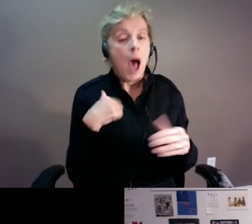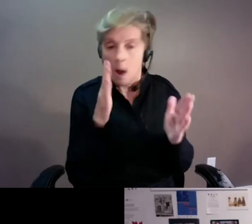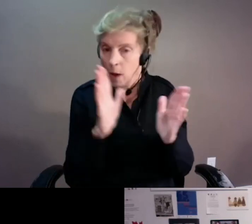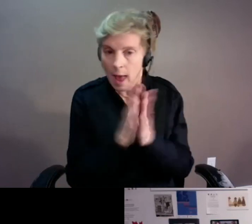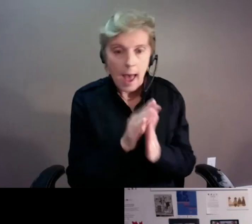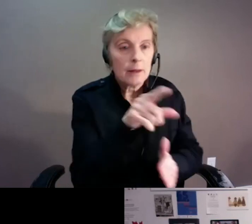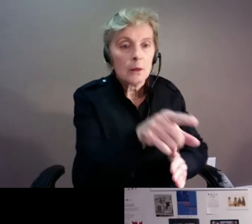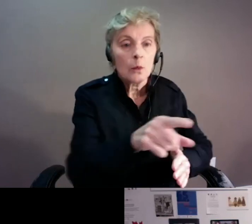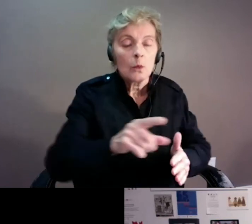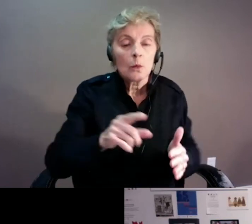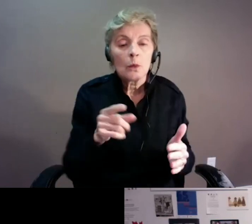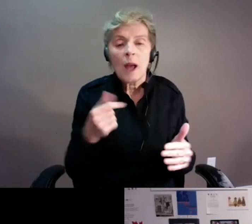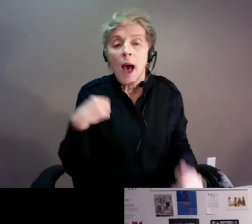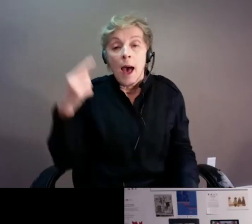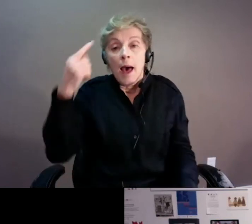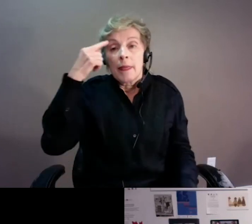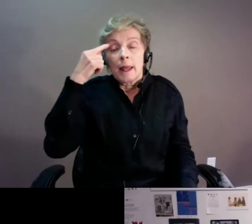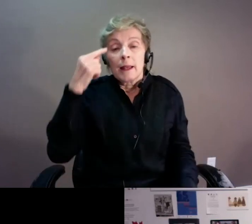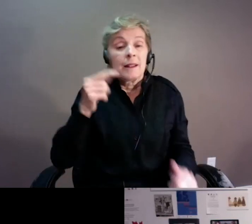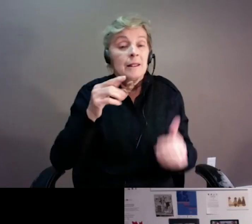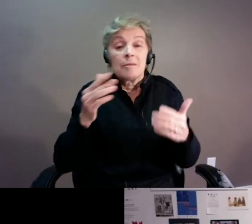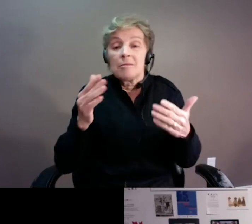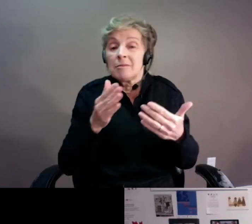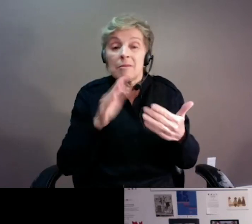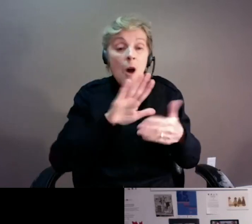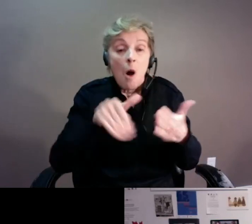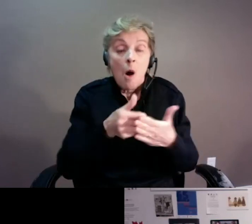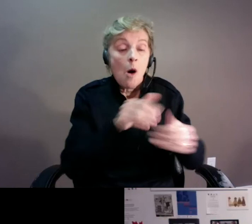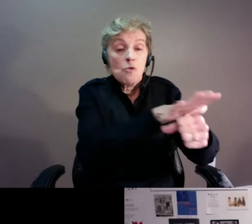because I really think that for all of the reasons that you've said, the time is exactly right for